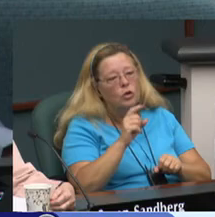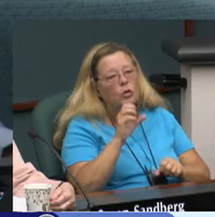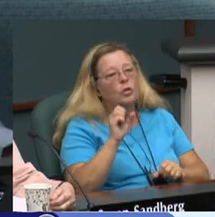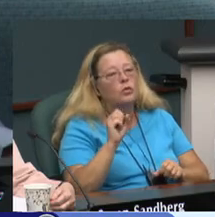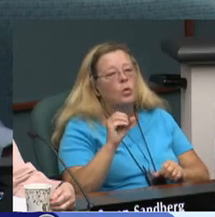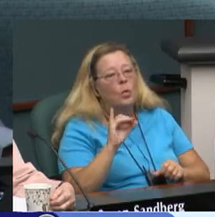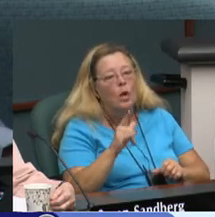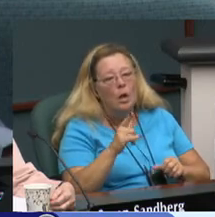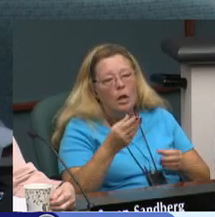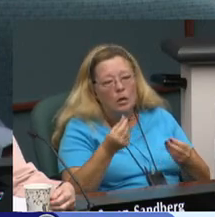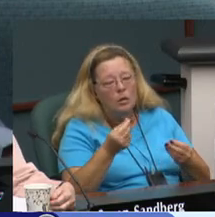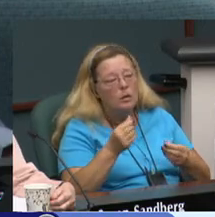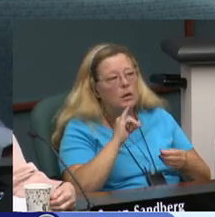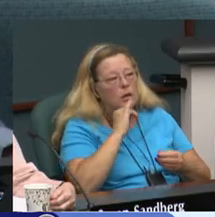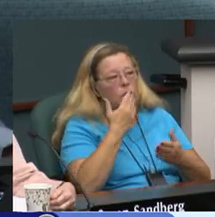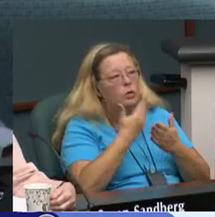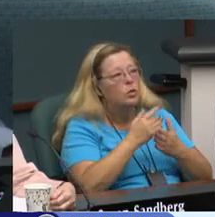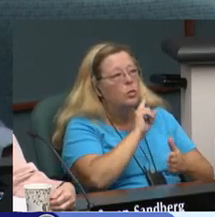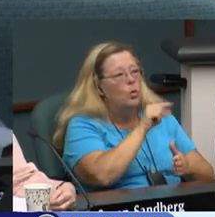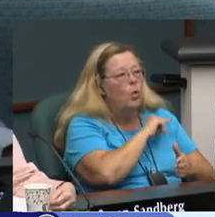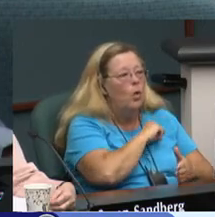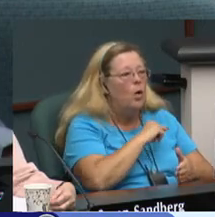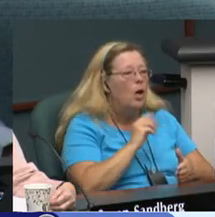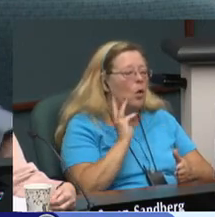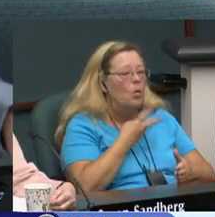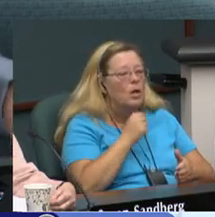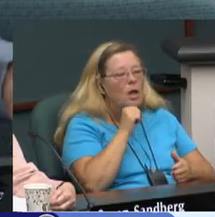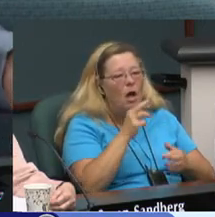that's something that we wouldn't necessarily regulate on that if I